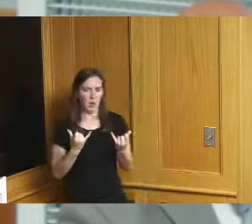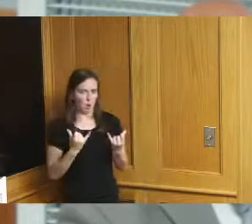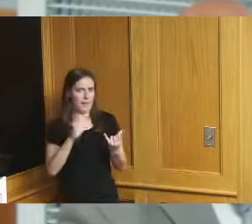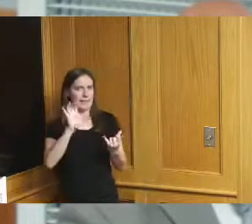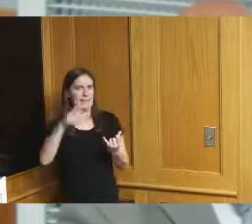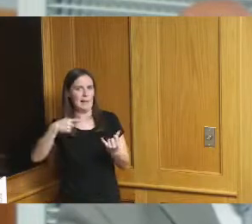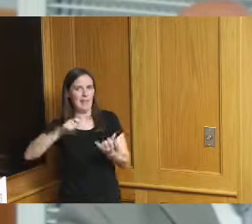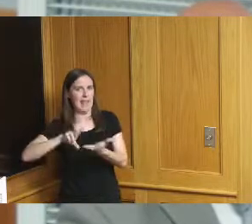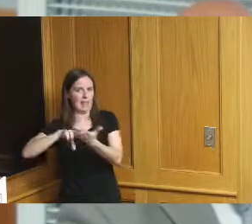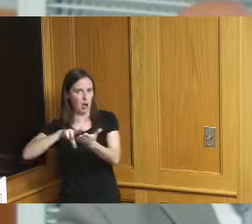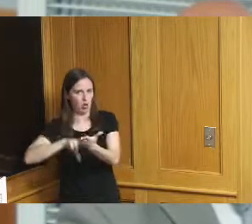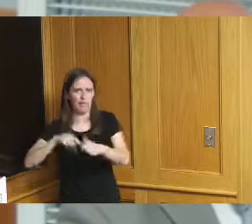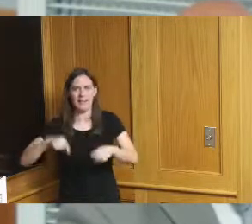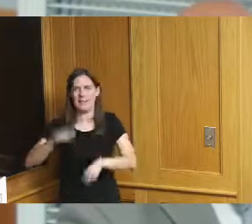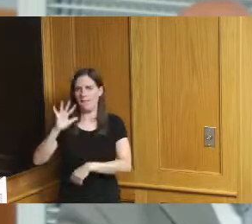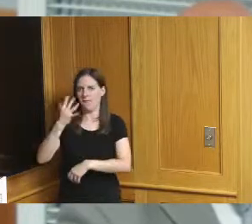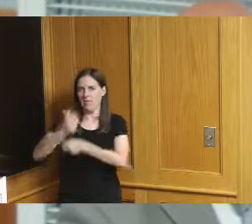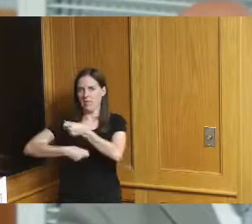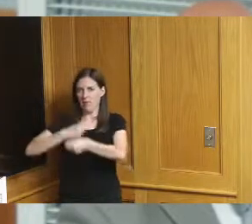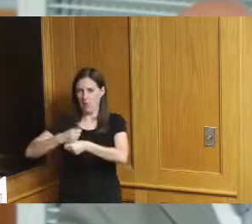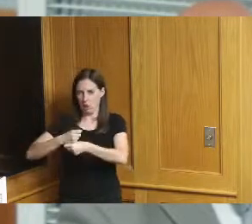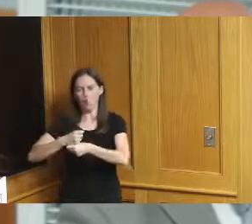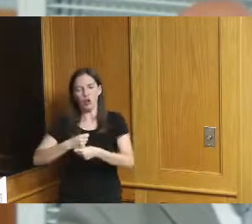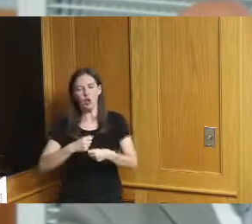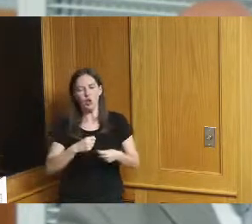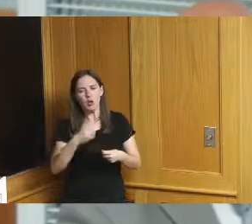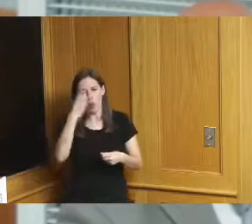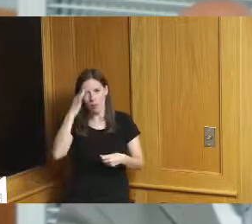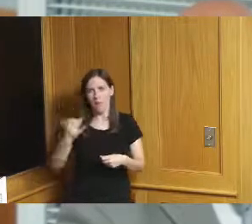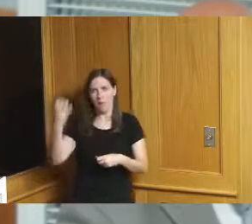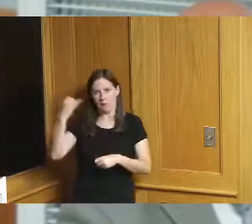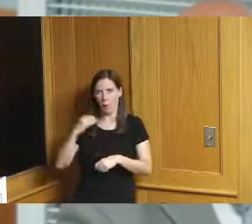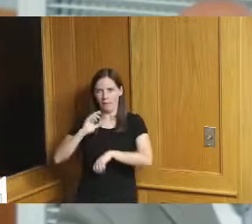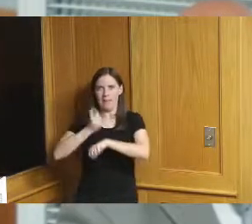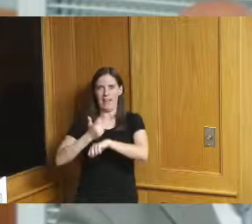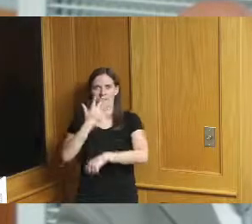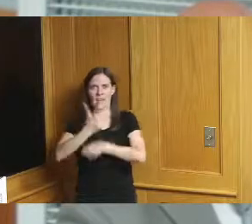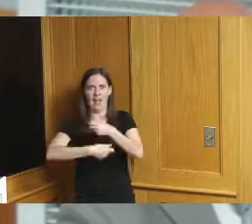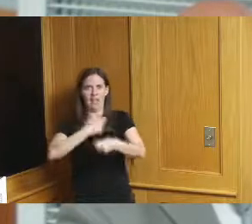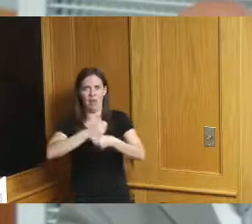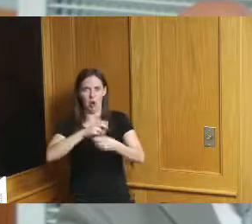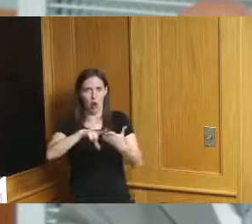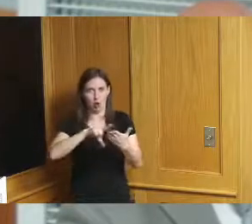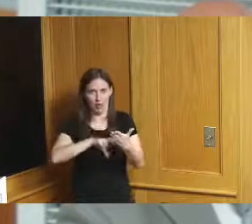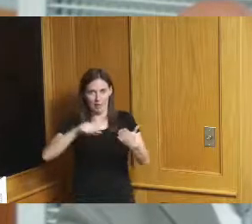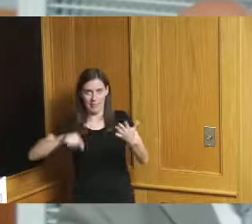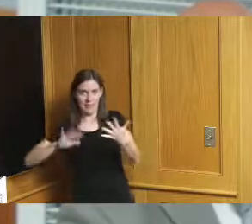this is the fifth year of a five-year contract and this is what we do every year of this contract and